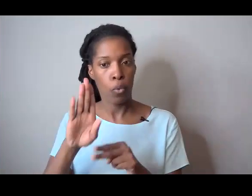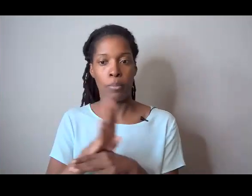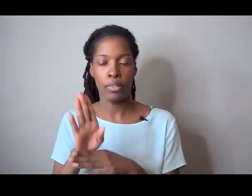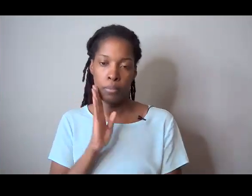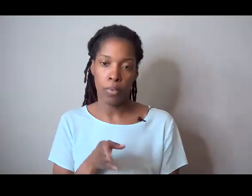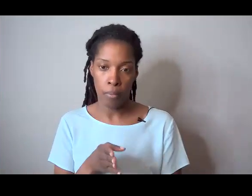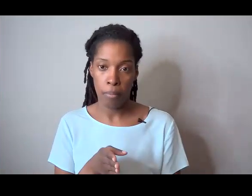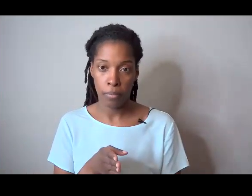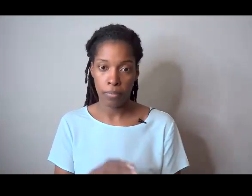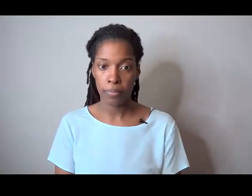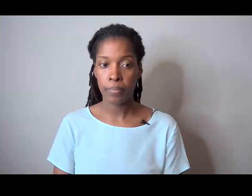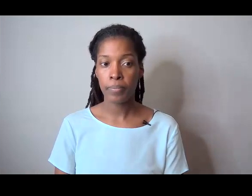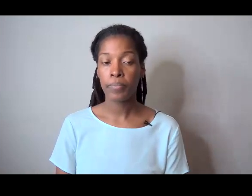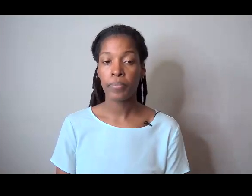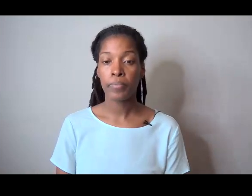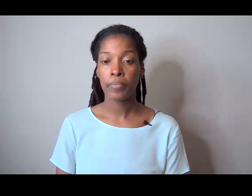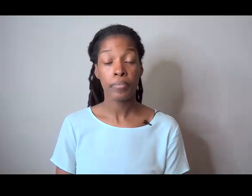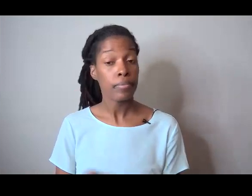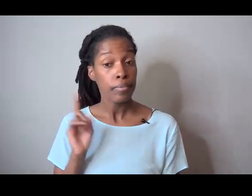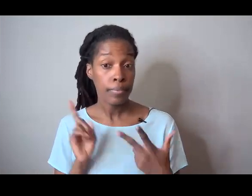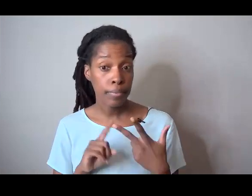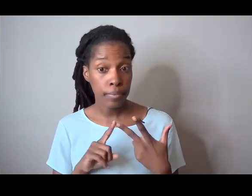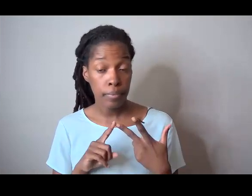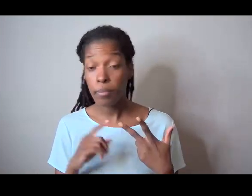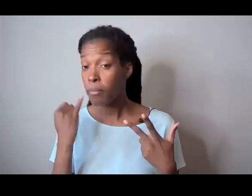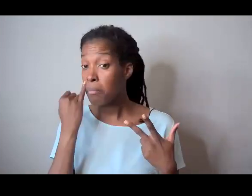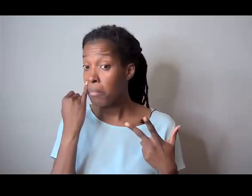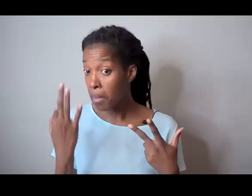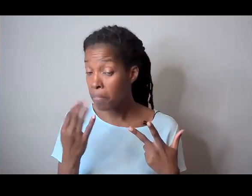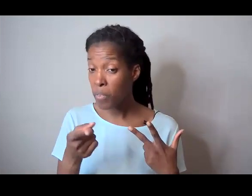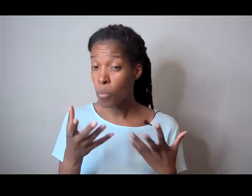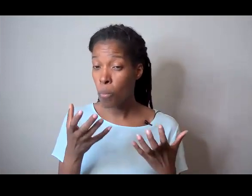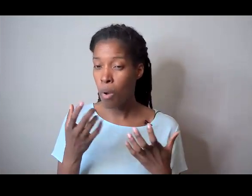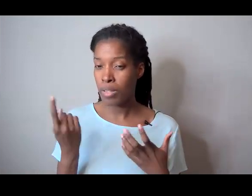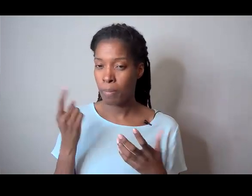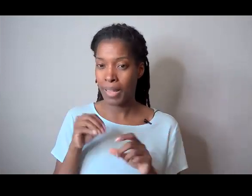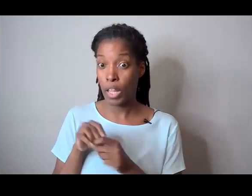Another option that you could do if you want to have something in writing that you submitted,